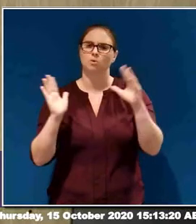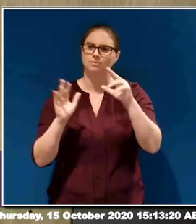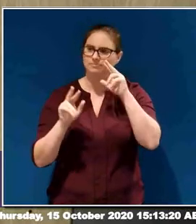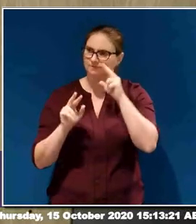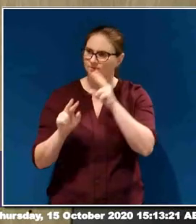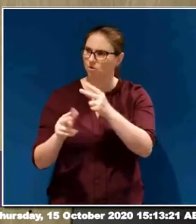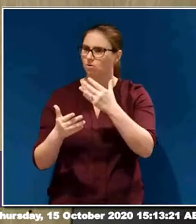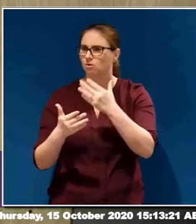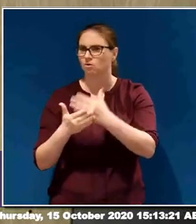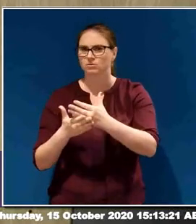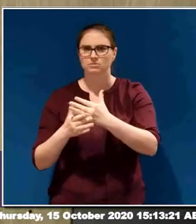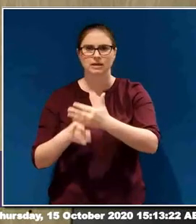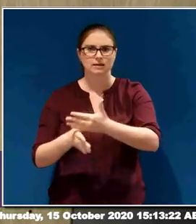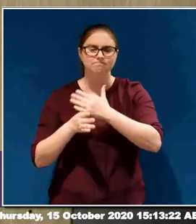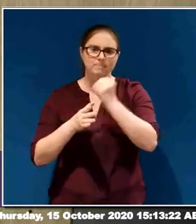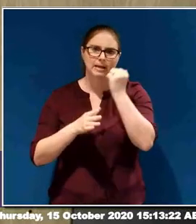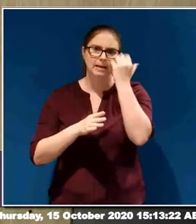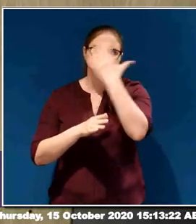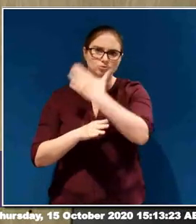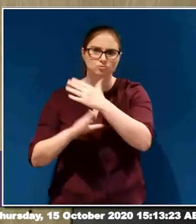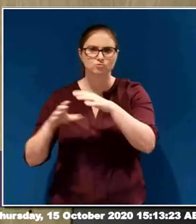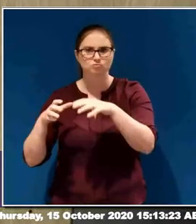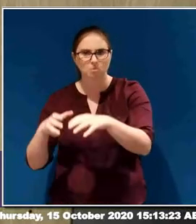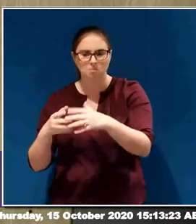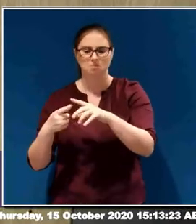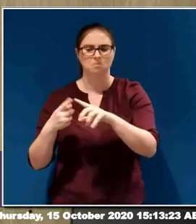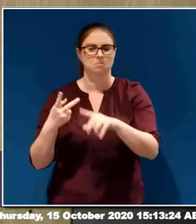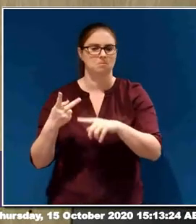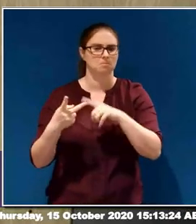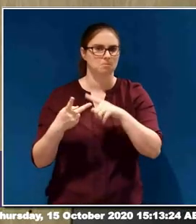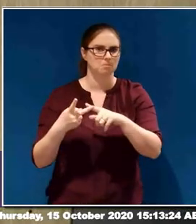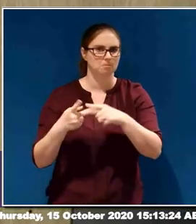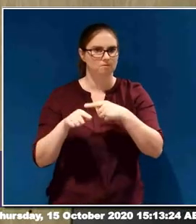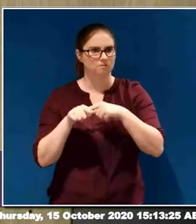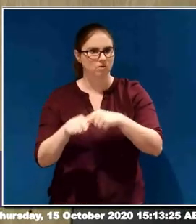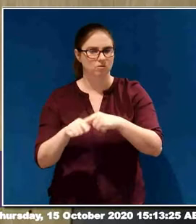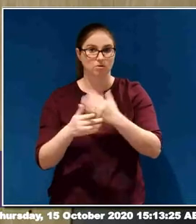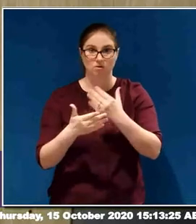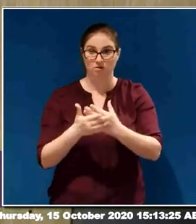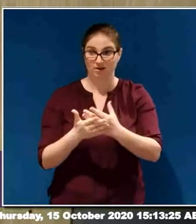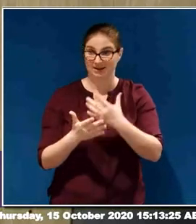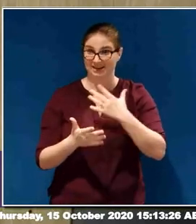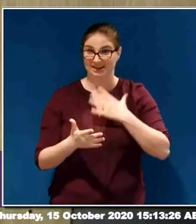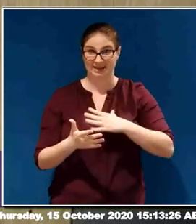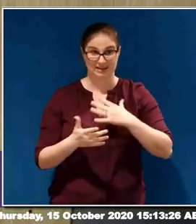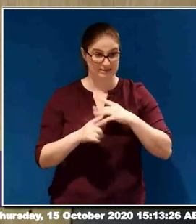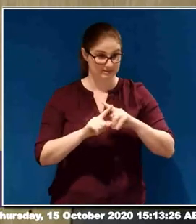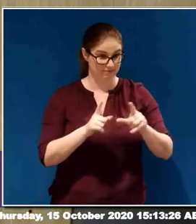whether there's a need for a separate education Ombudsman, and lots more, and